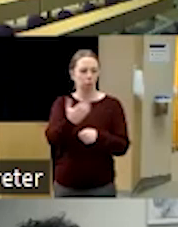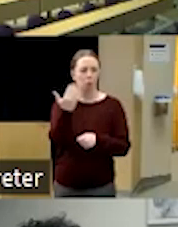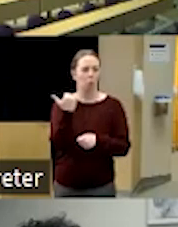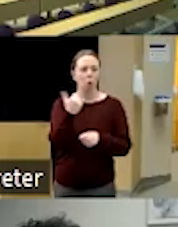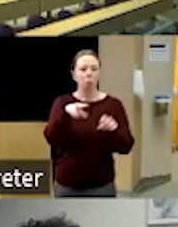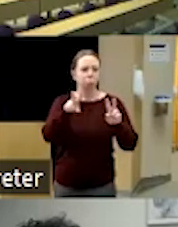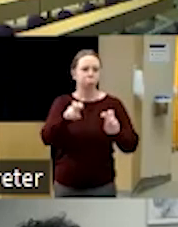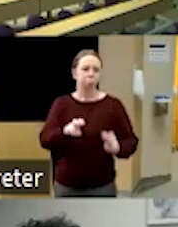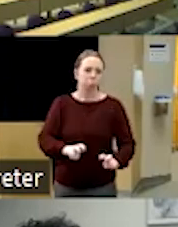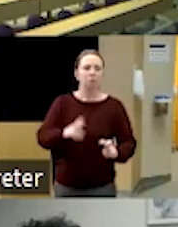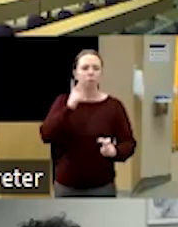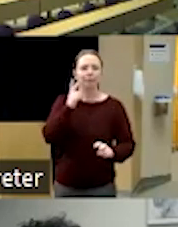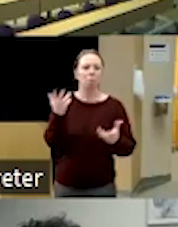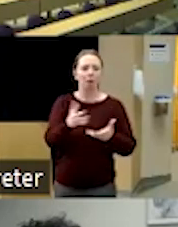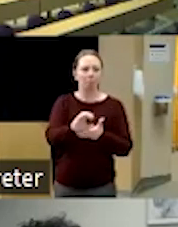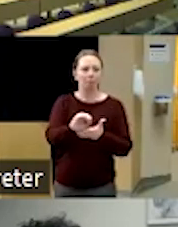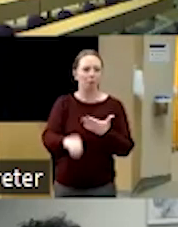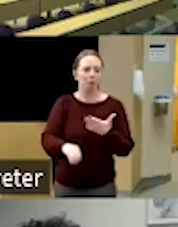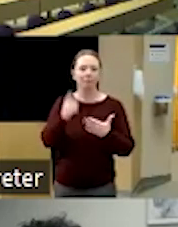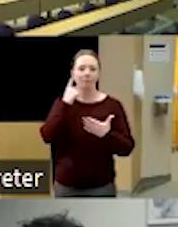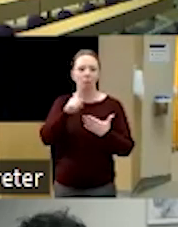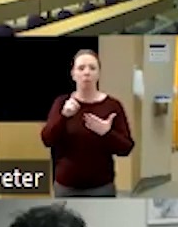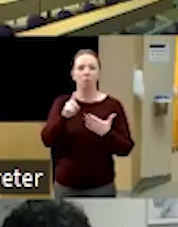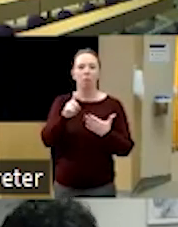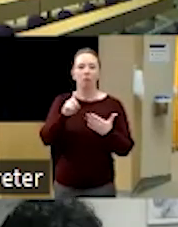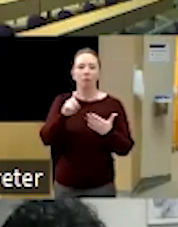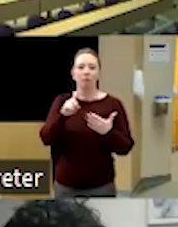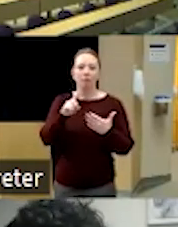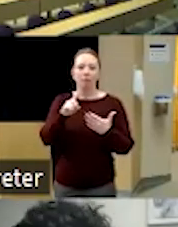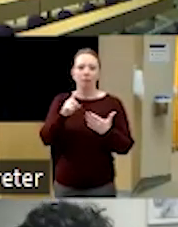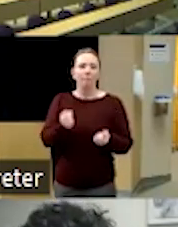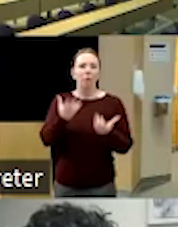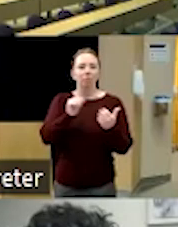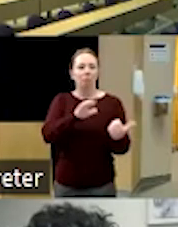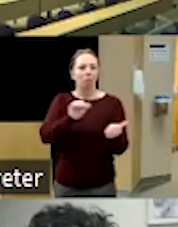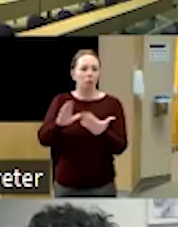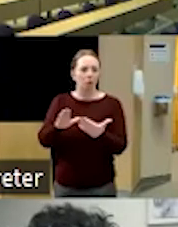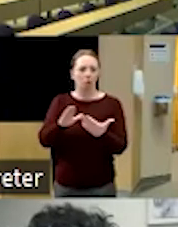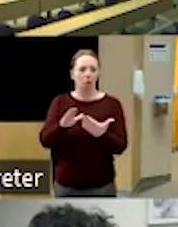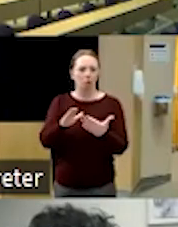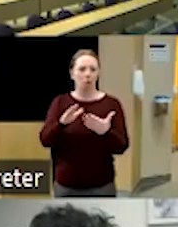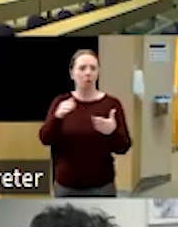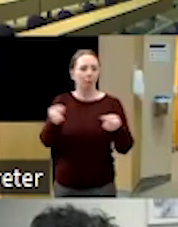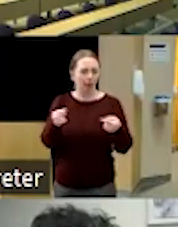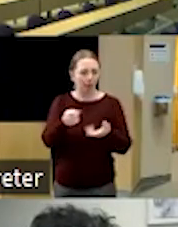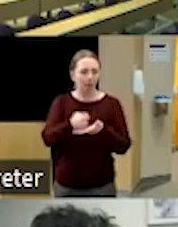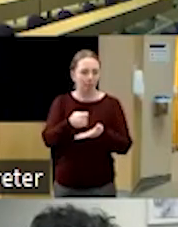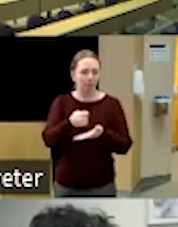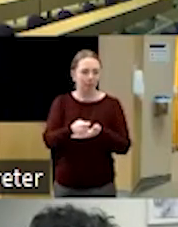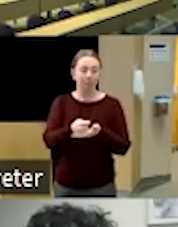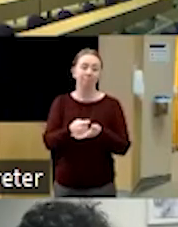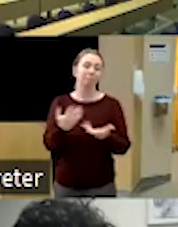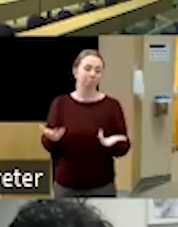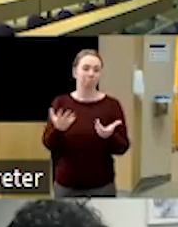um the outcome of um multimodal pain therapy and the bottom line is the majority had some